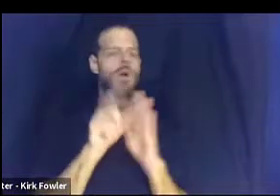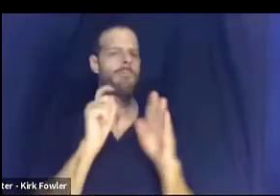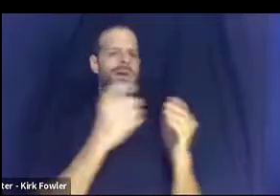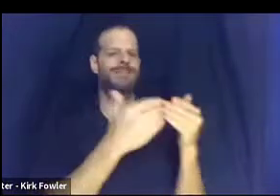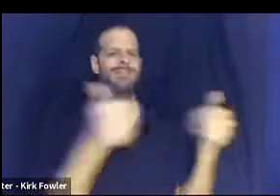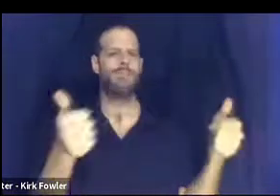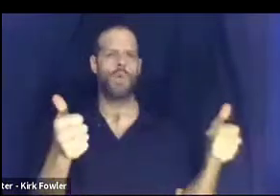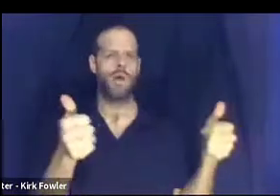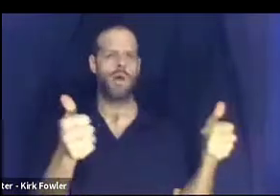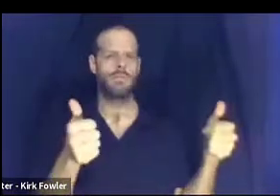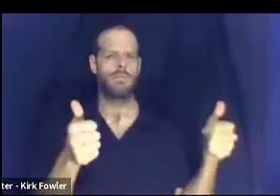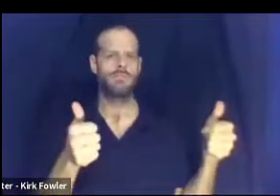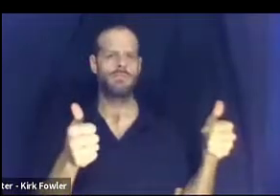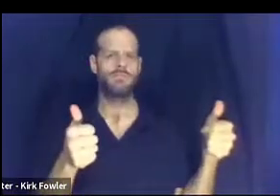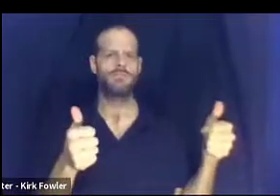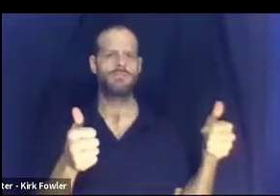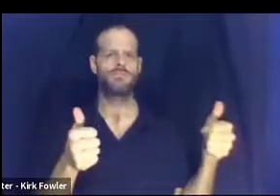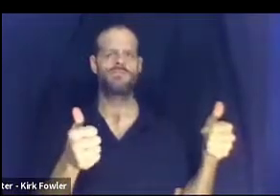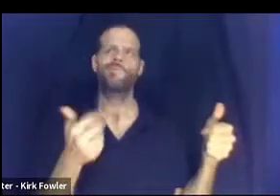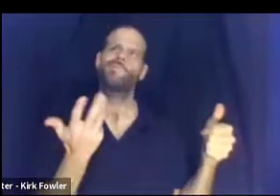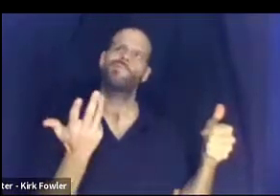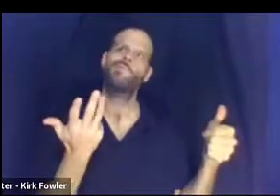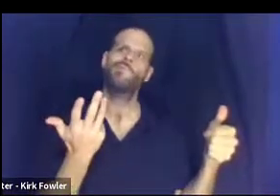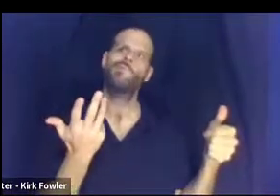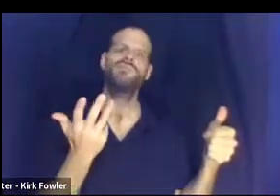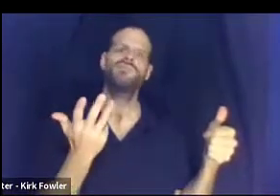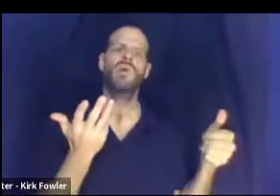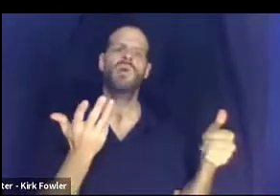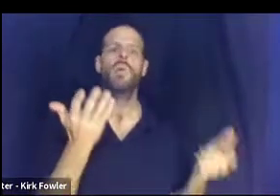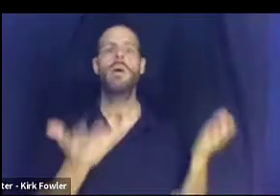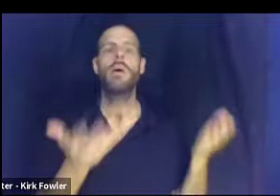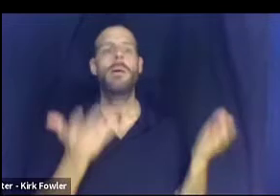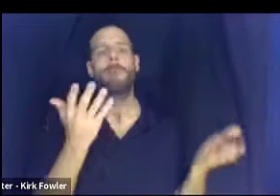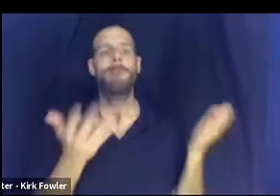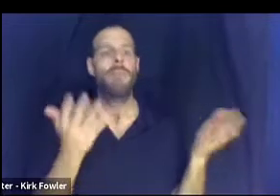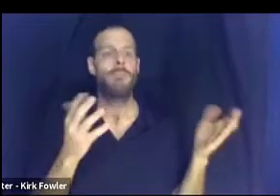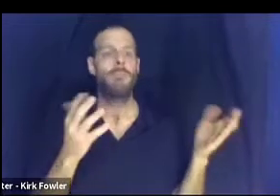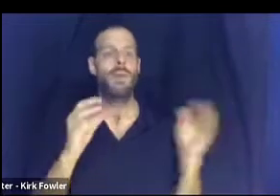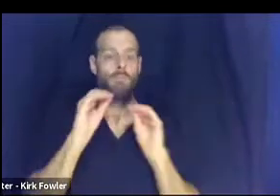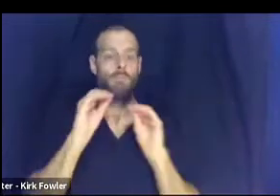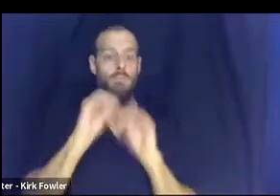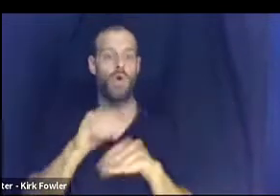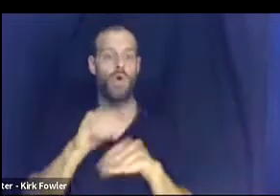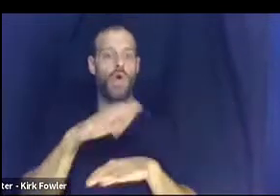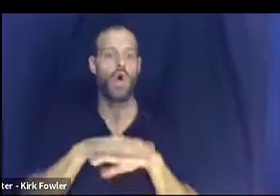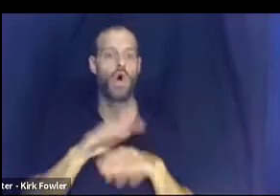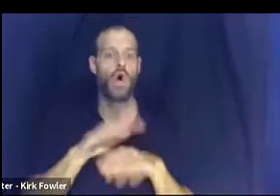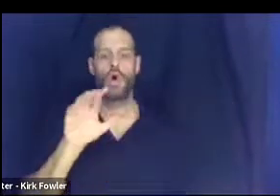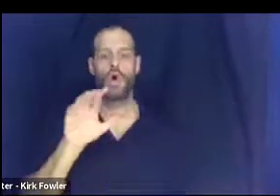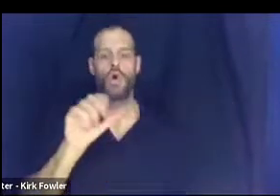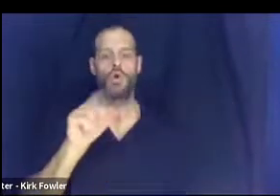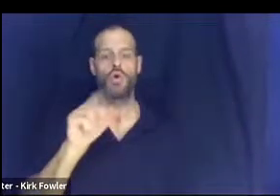So, I might do that by like mounting it on a cardboard, on a piece of cardboard or maybe just using the cap